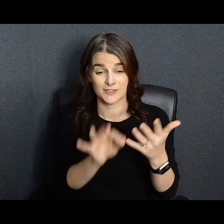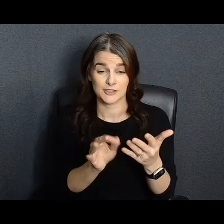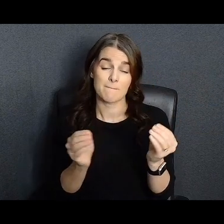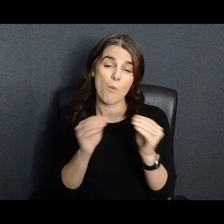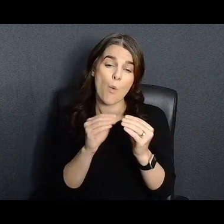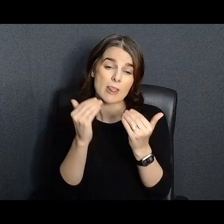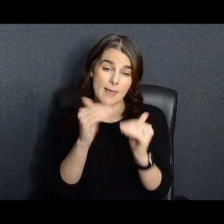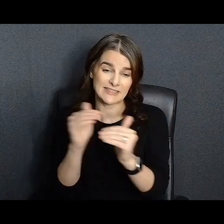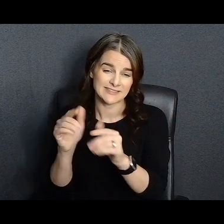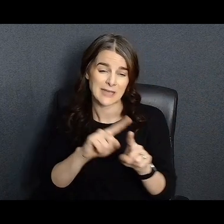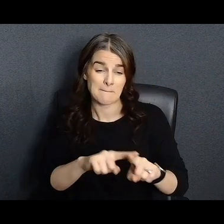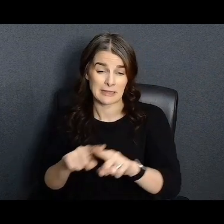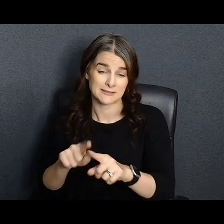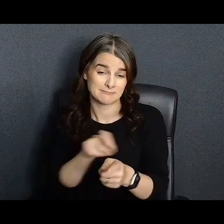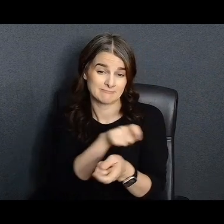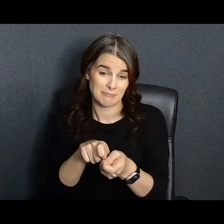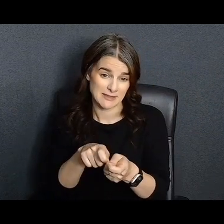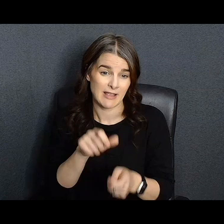It really just depends on the particular app.